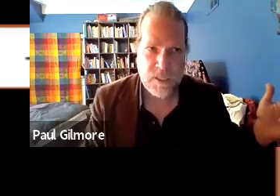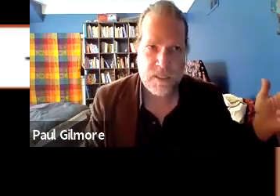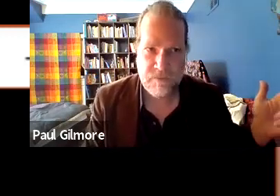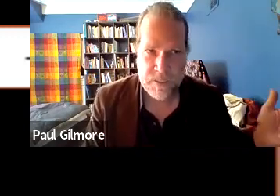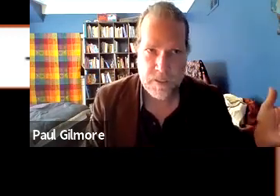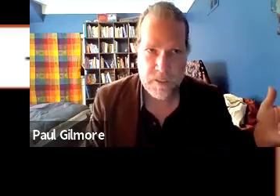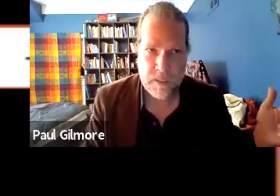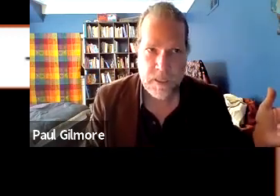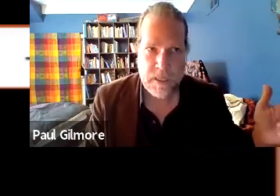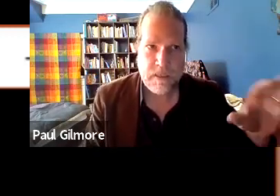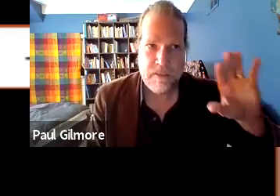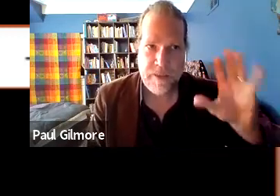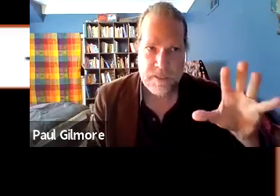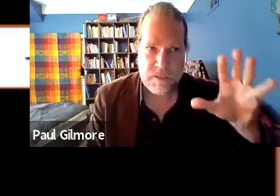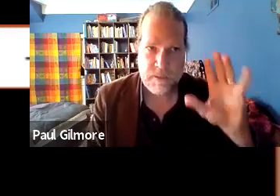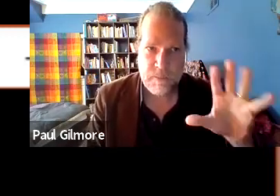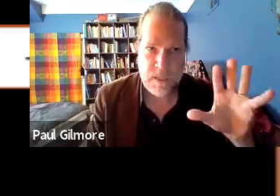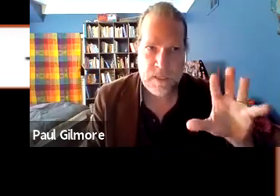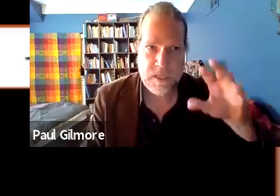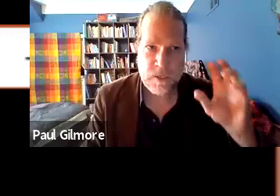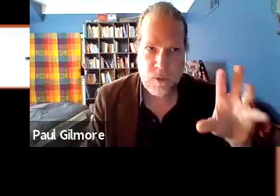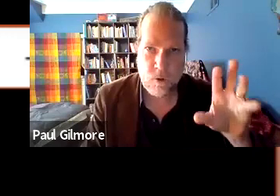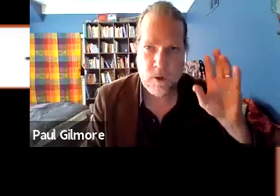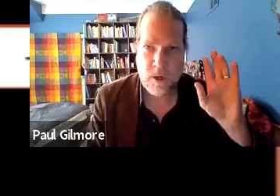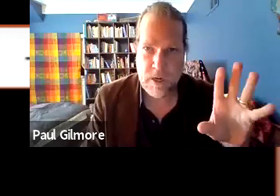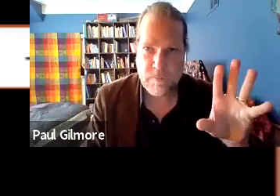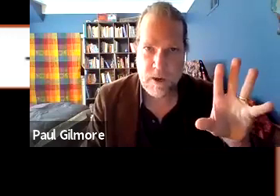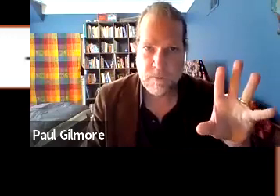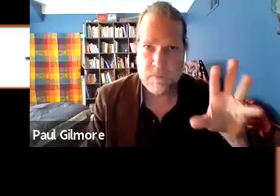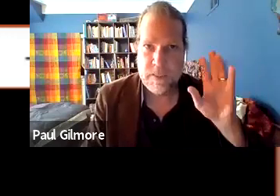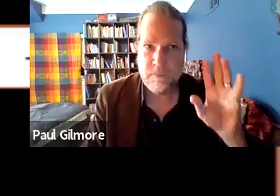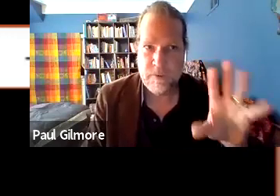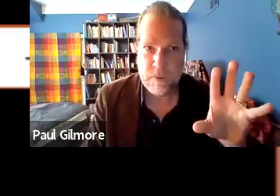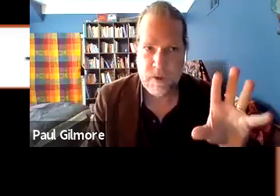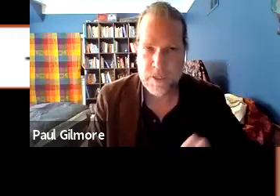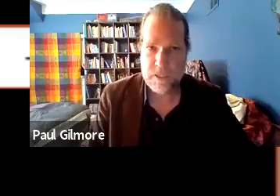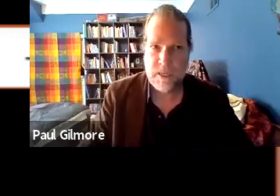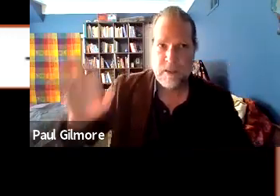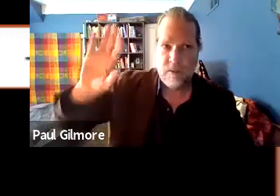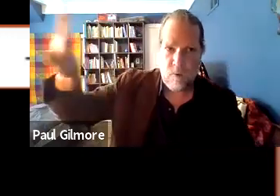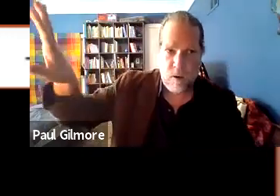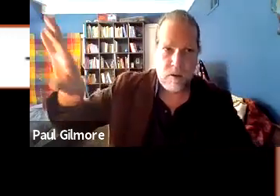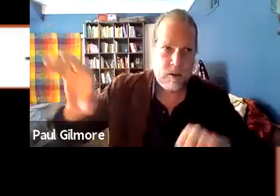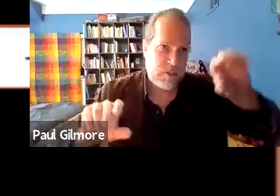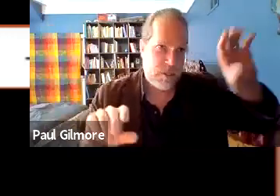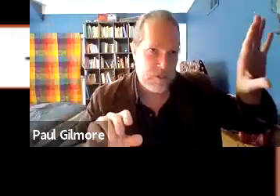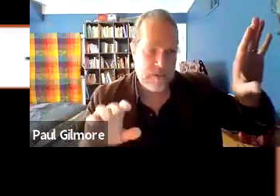just visiting. This, to me is the core of our problem with immigration, the wall, children